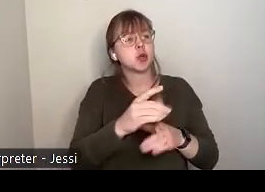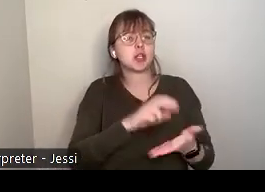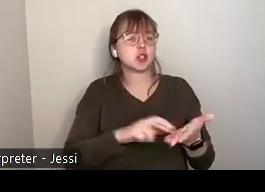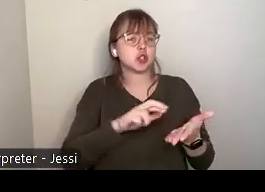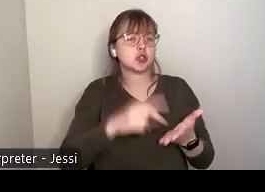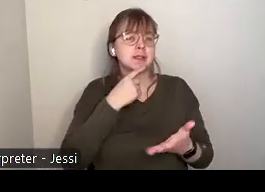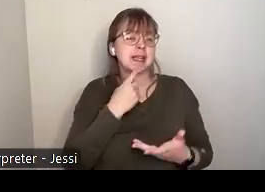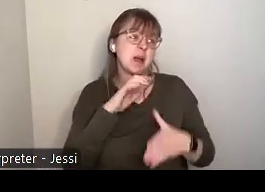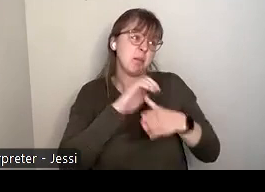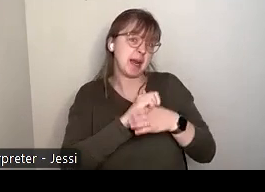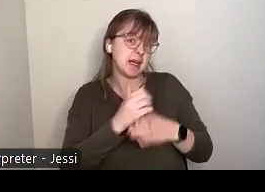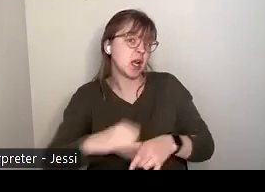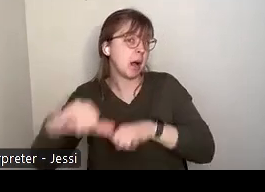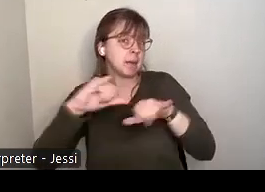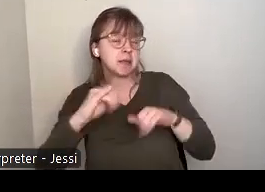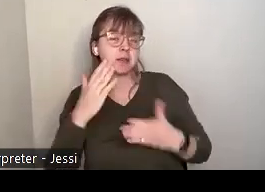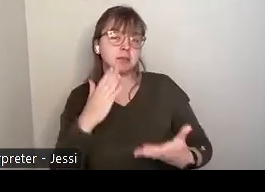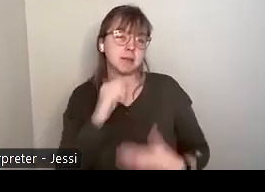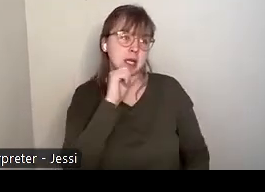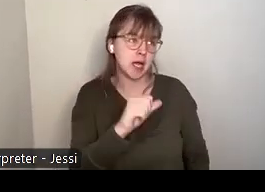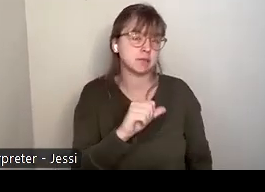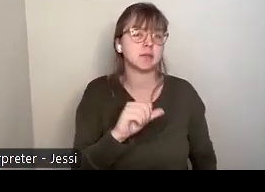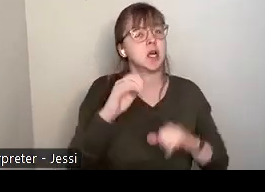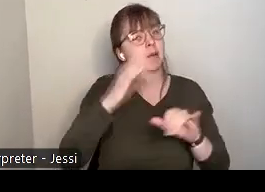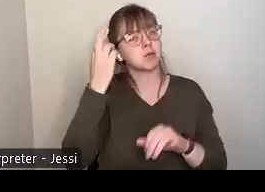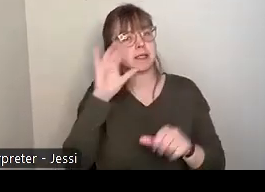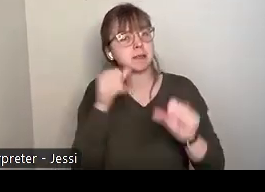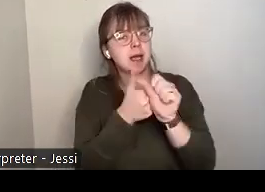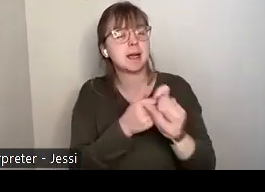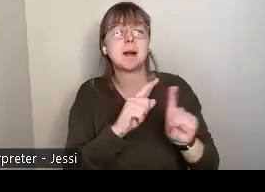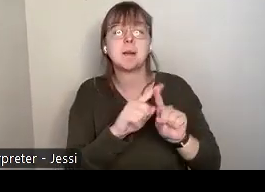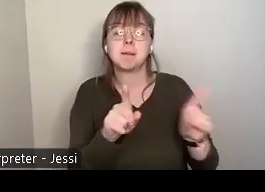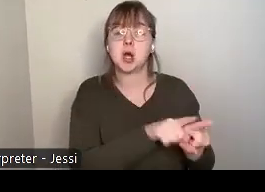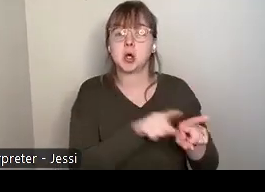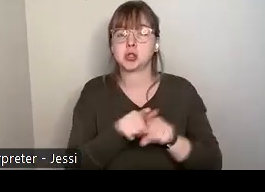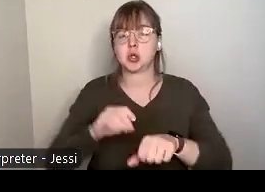why children bite but importantly Consultants also really try to understand the teacher's